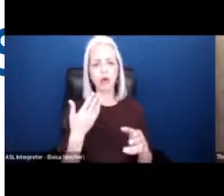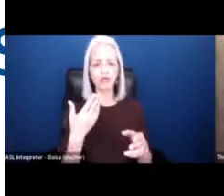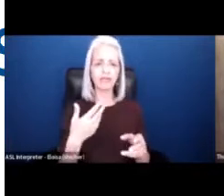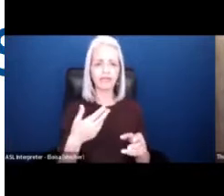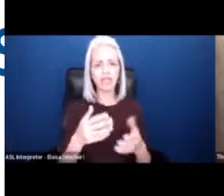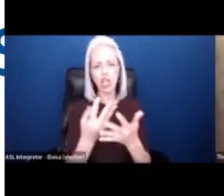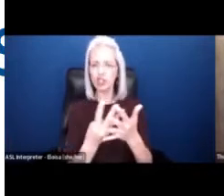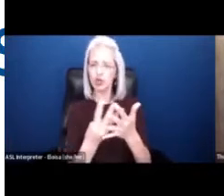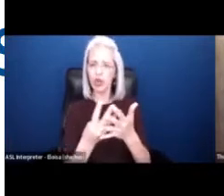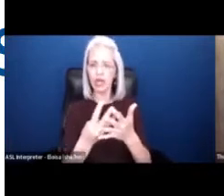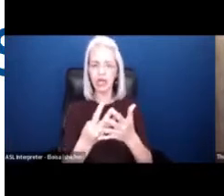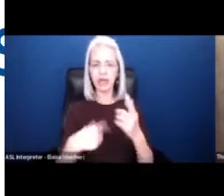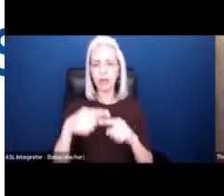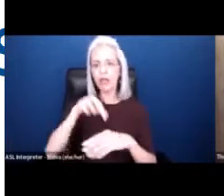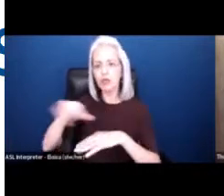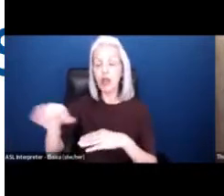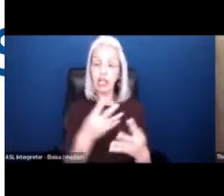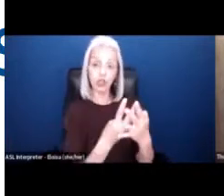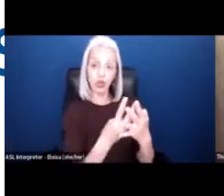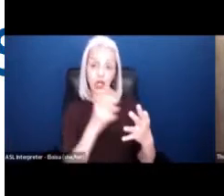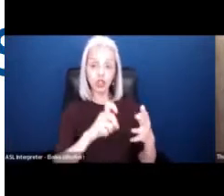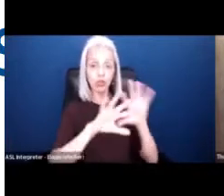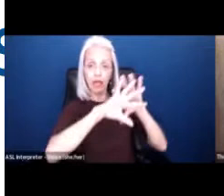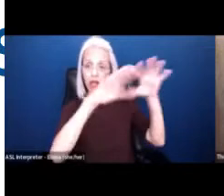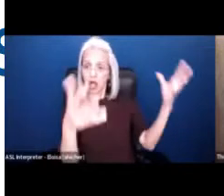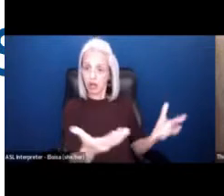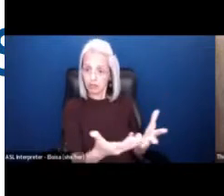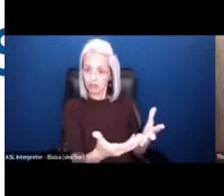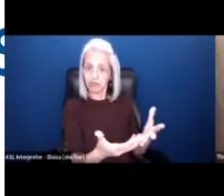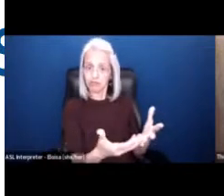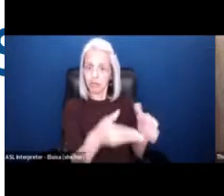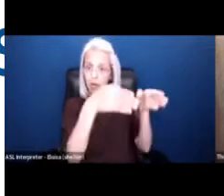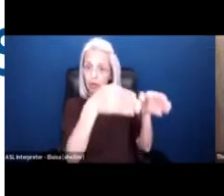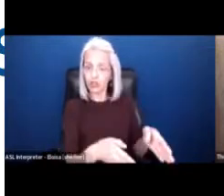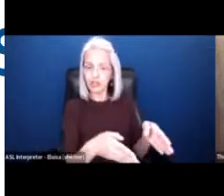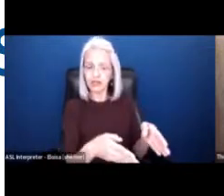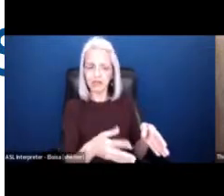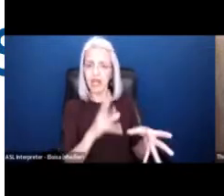should be holistic, and should be a process that's supportive